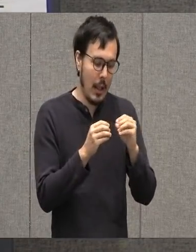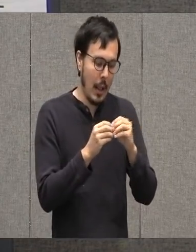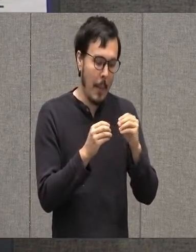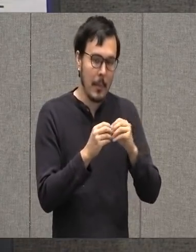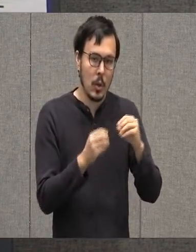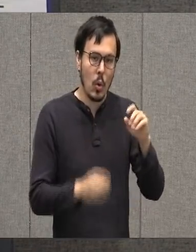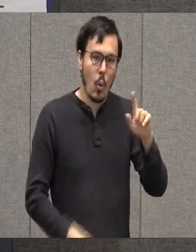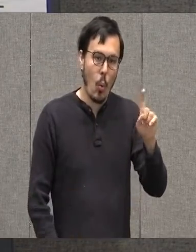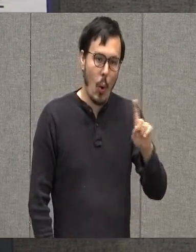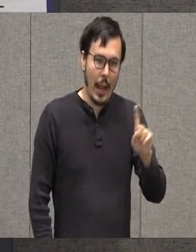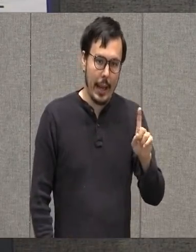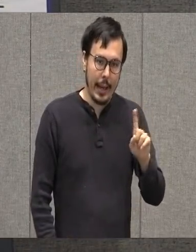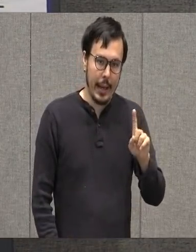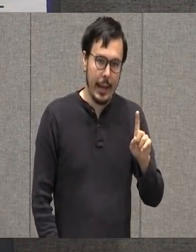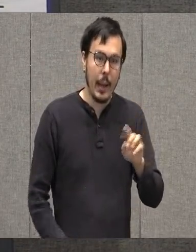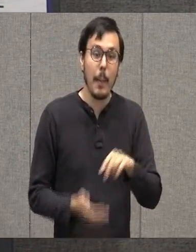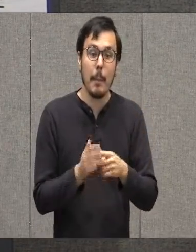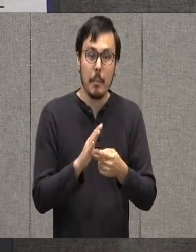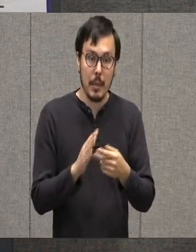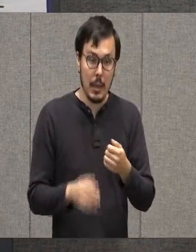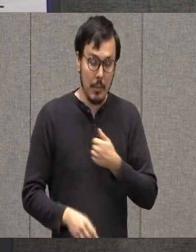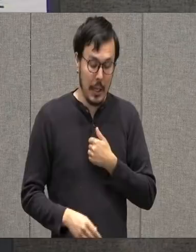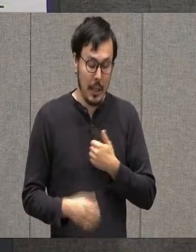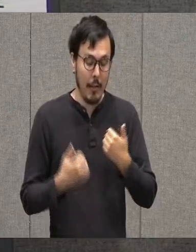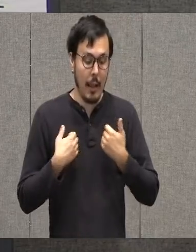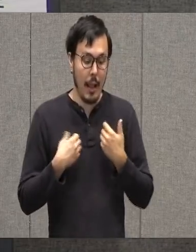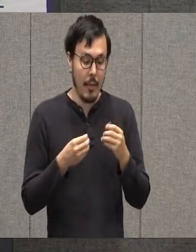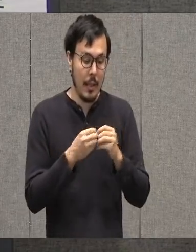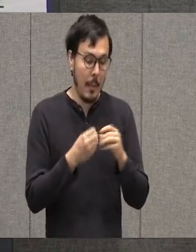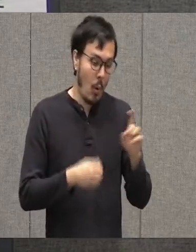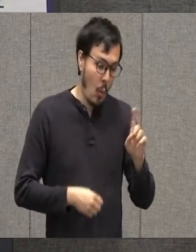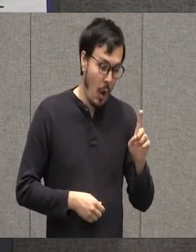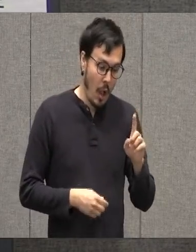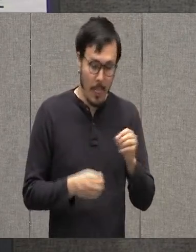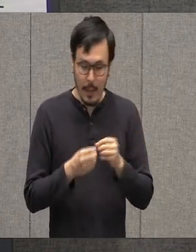15 is gonna be my number of the day. Did you write along with me?